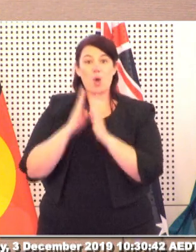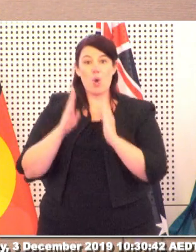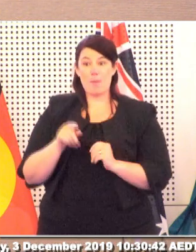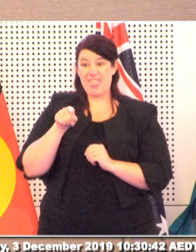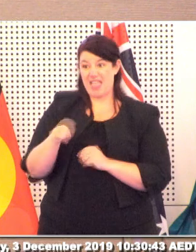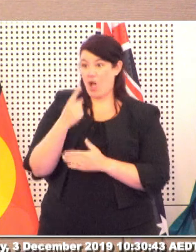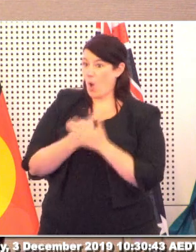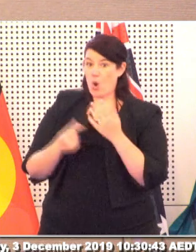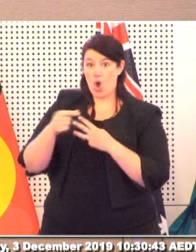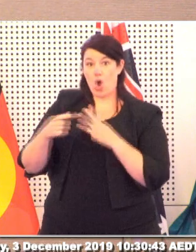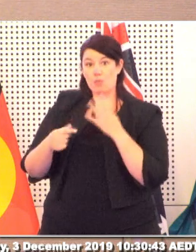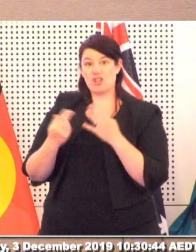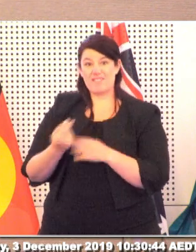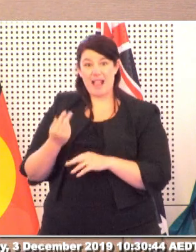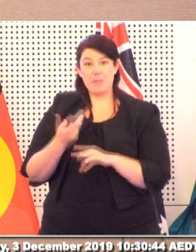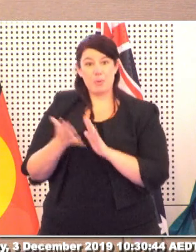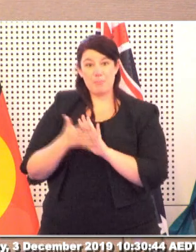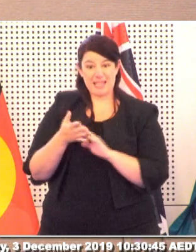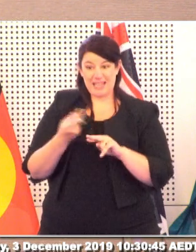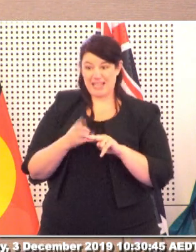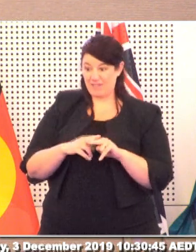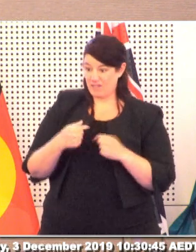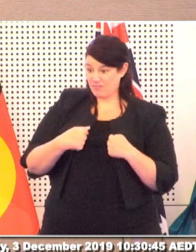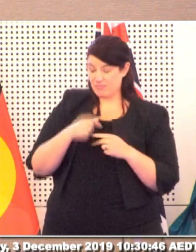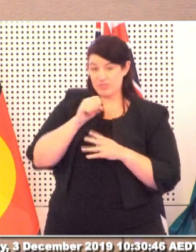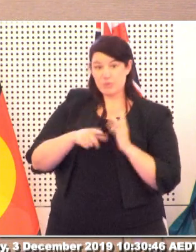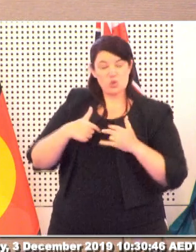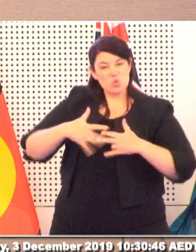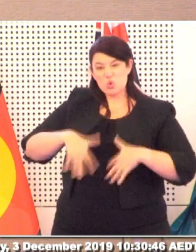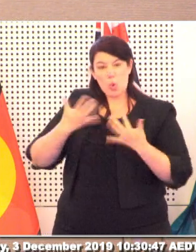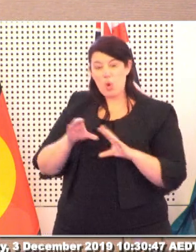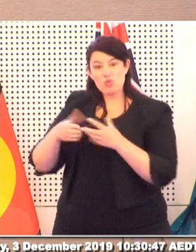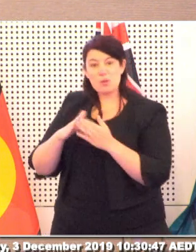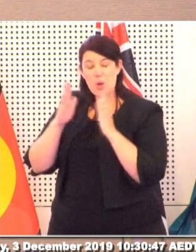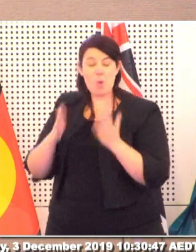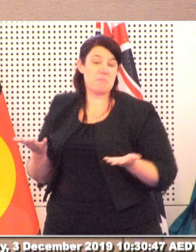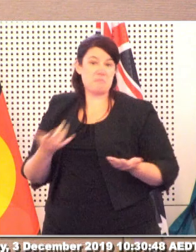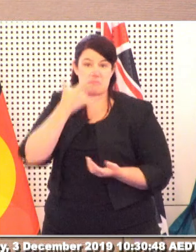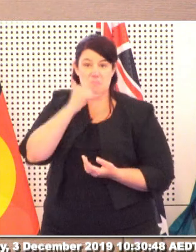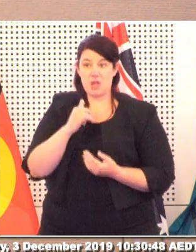So even if people did not want group homes that would have been the only option to receive some kind of accommodation and support.